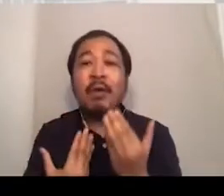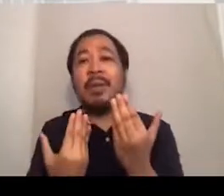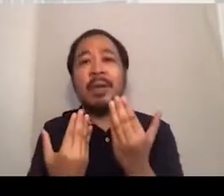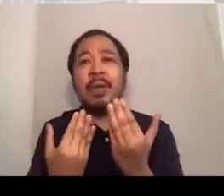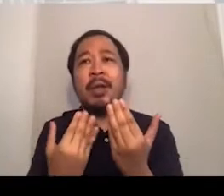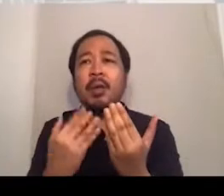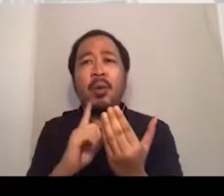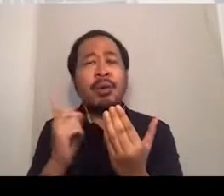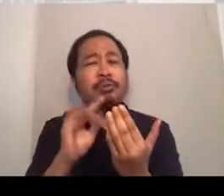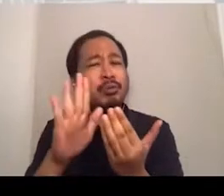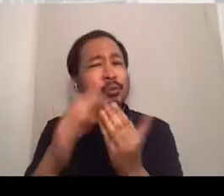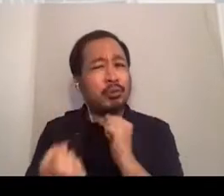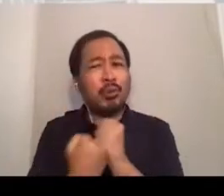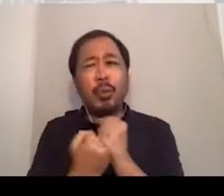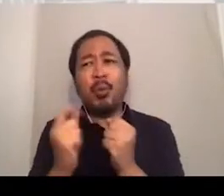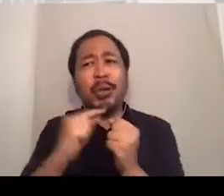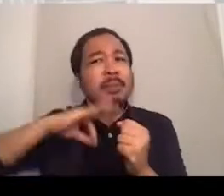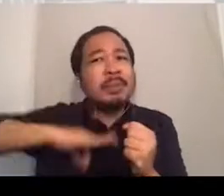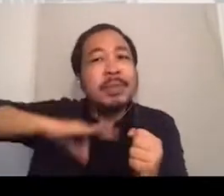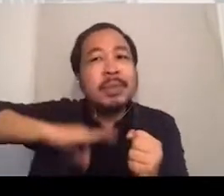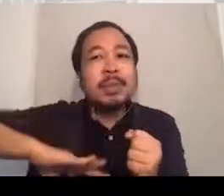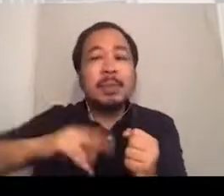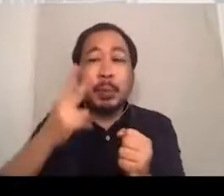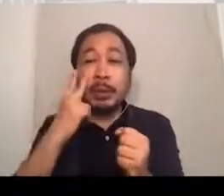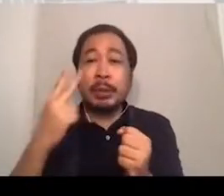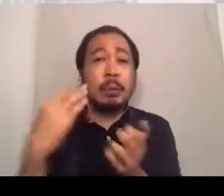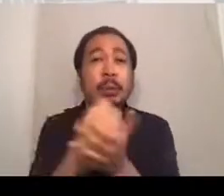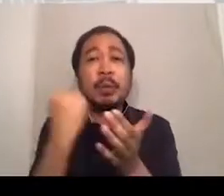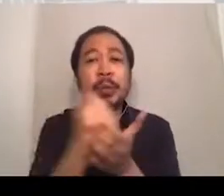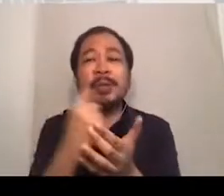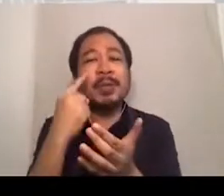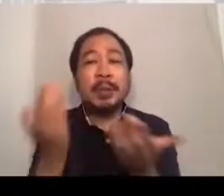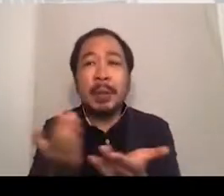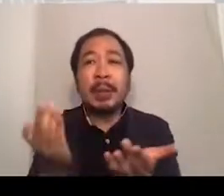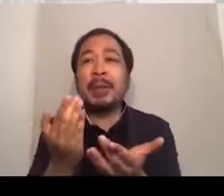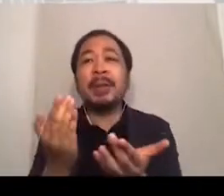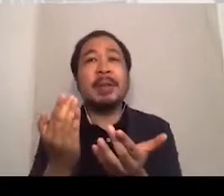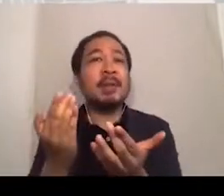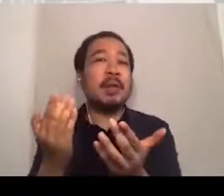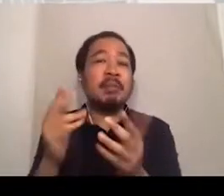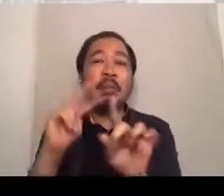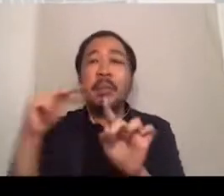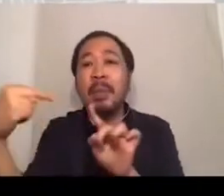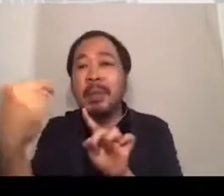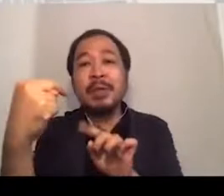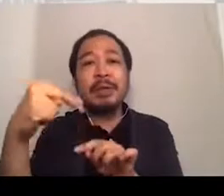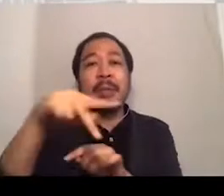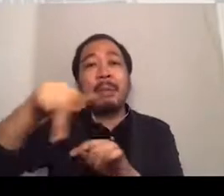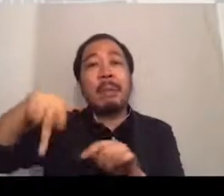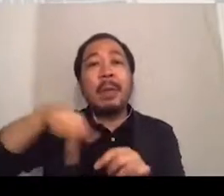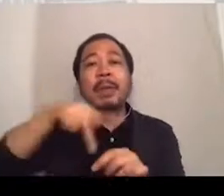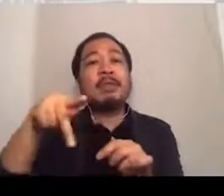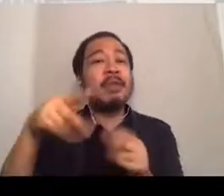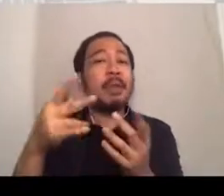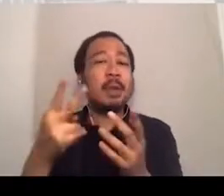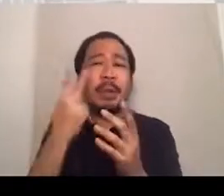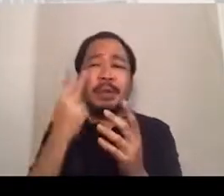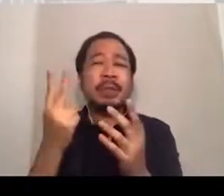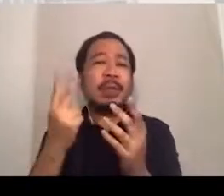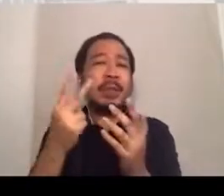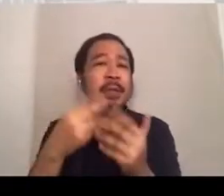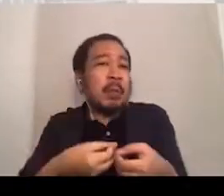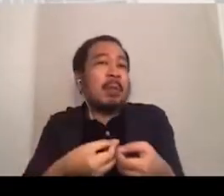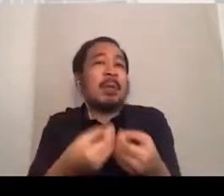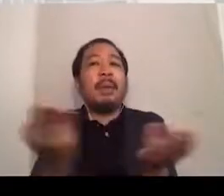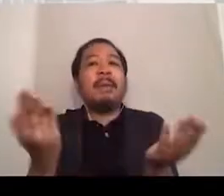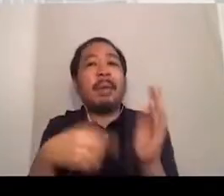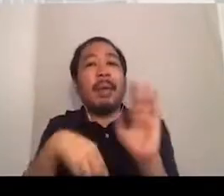that have been generated during COVID, across the Asia-Pacific region. So please come back and share with us.